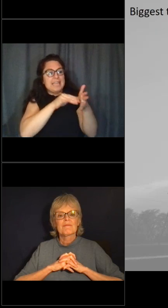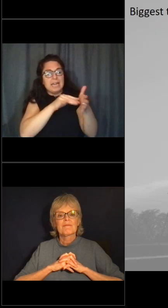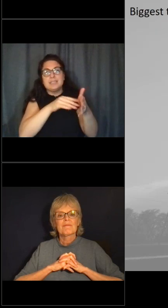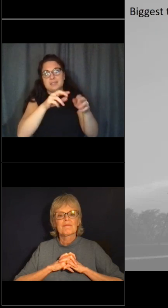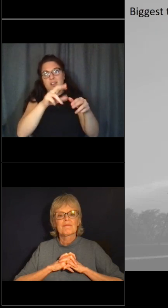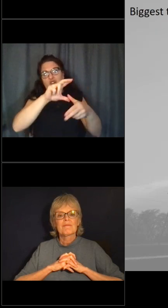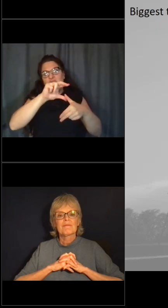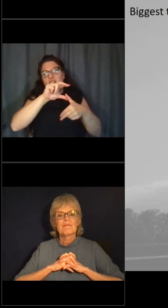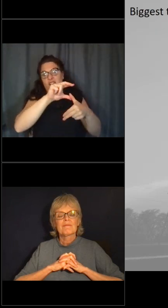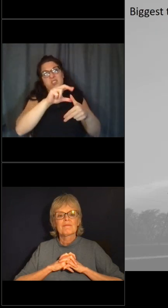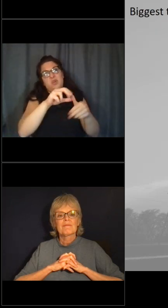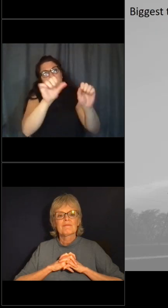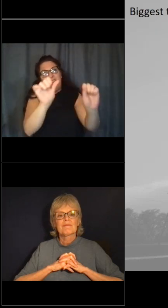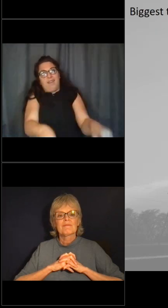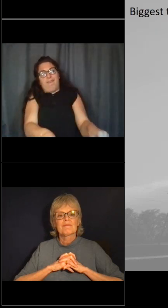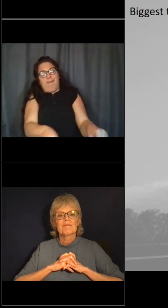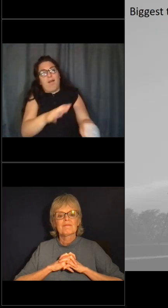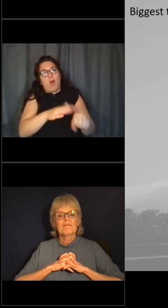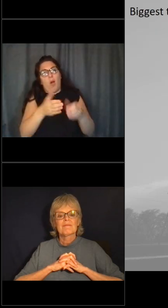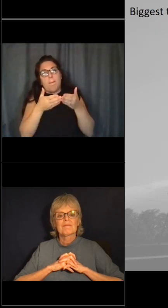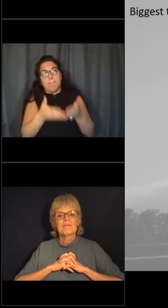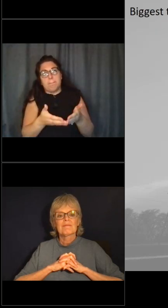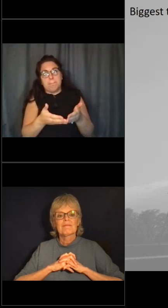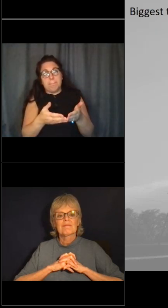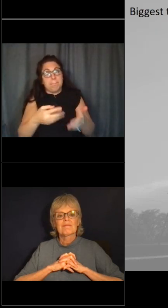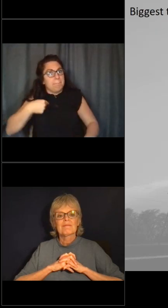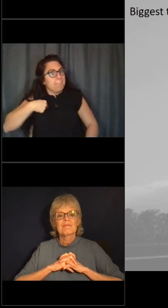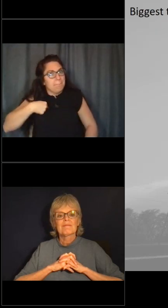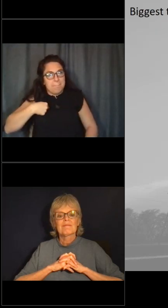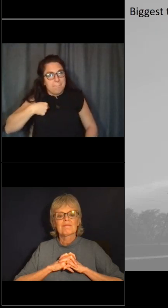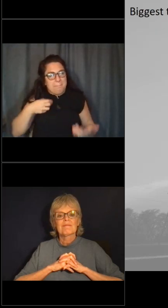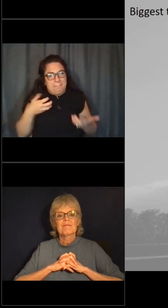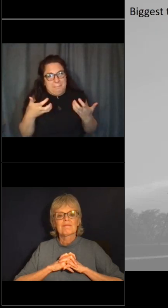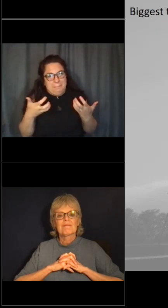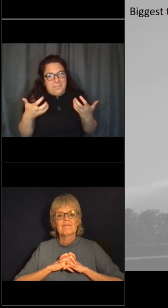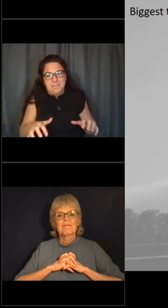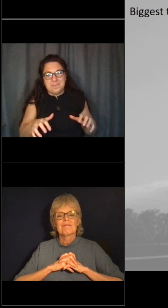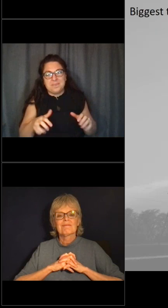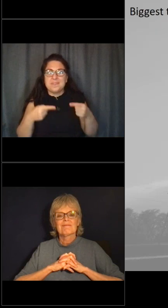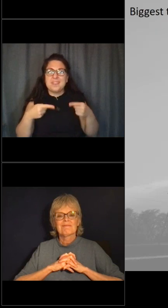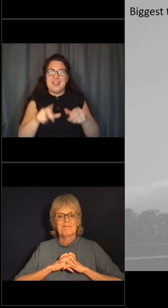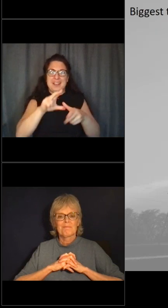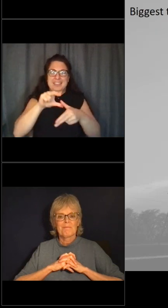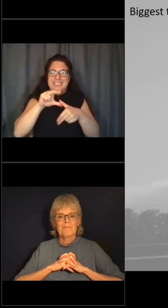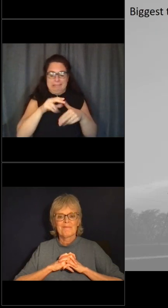that information out on boats. I definitely wouldn't want to be personally on a boat in a hurricane though. That's not something on my list.